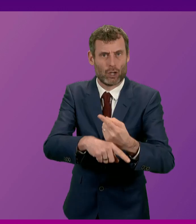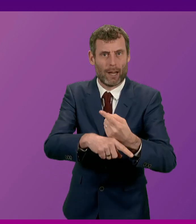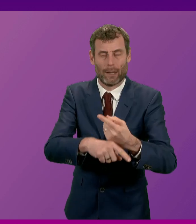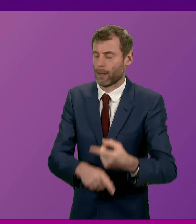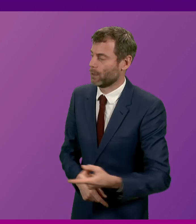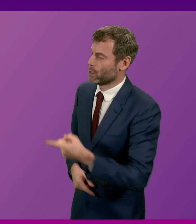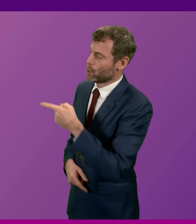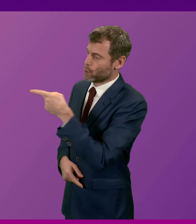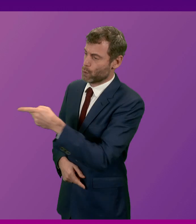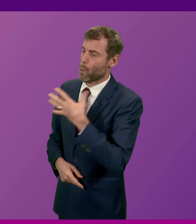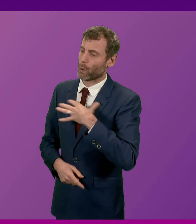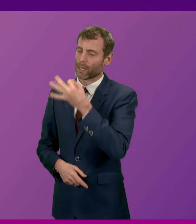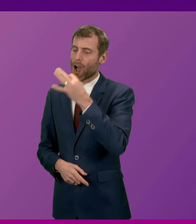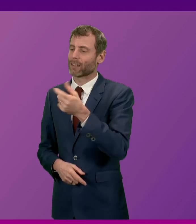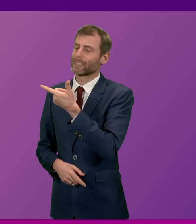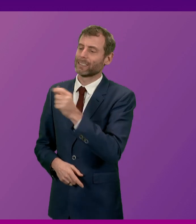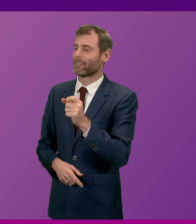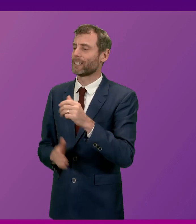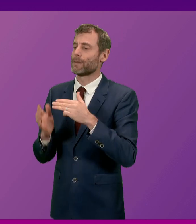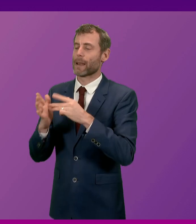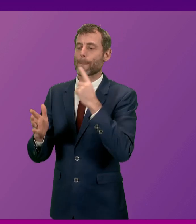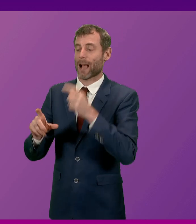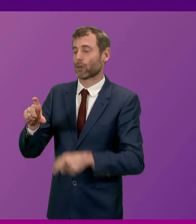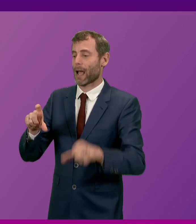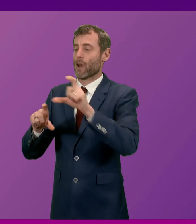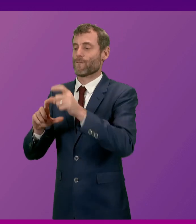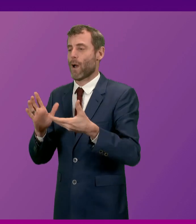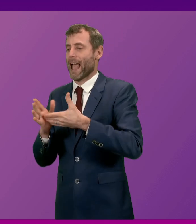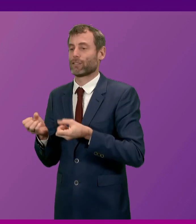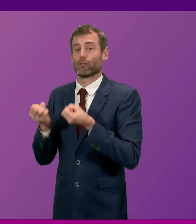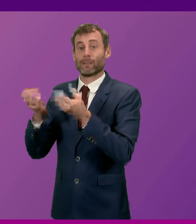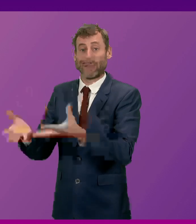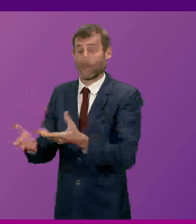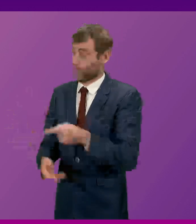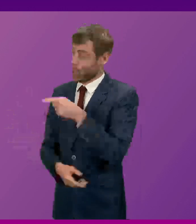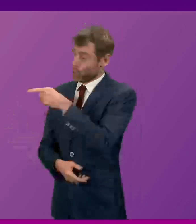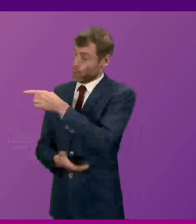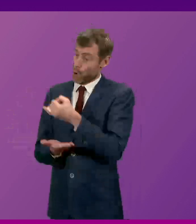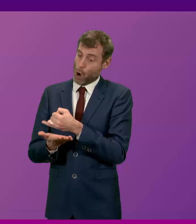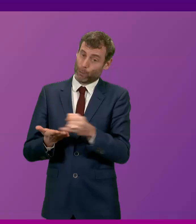billion of additional spending but now opposes £40 billion of revenue-raising